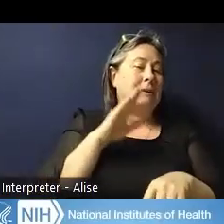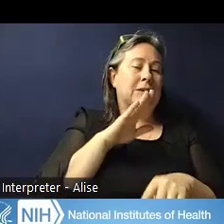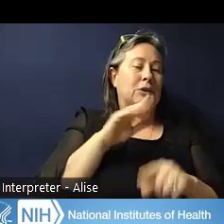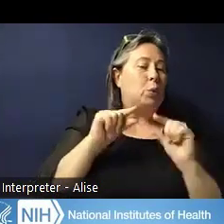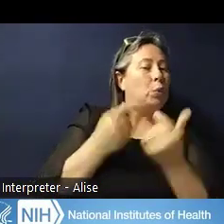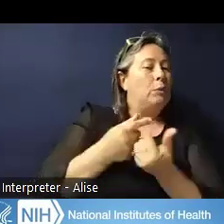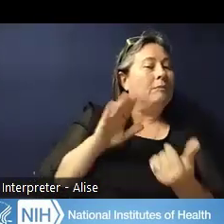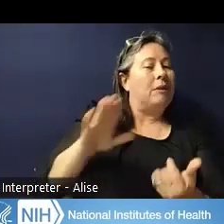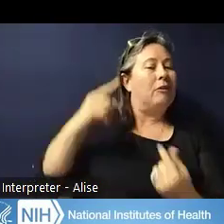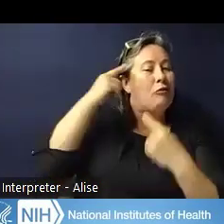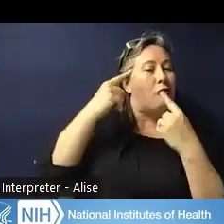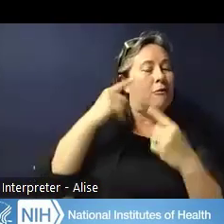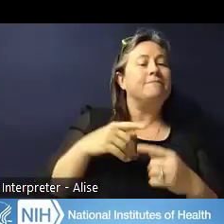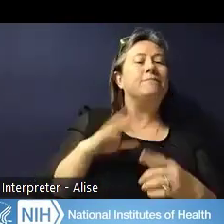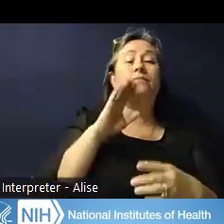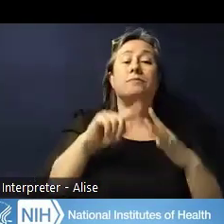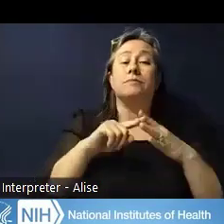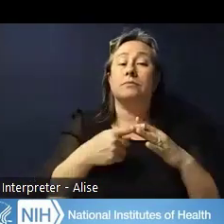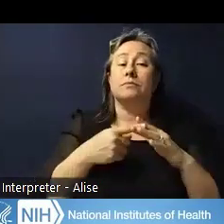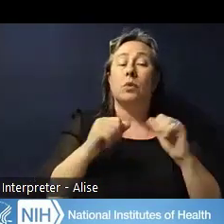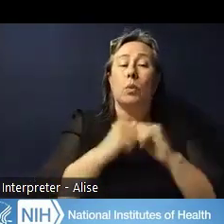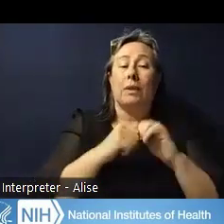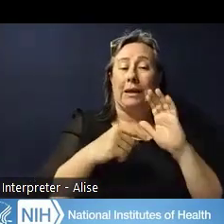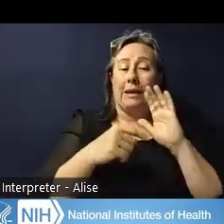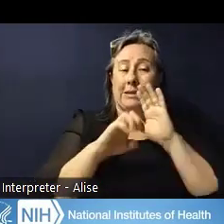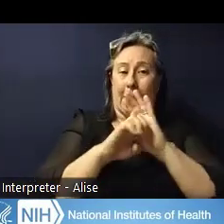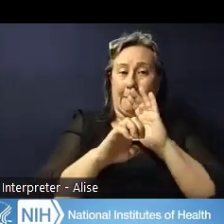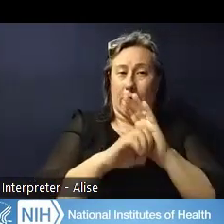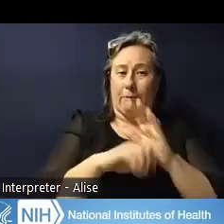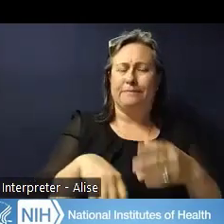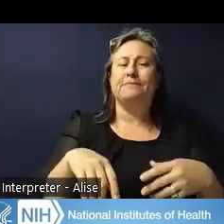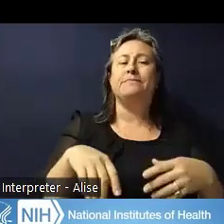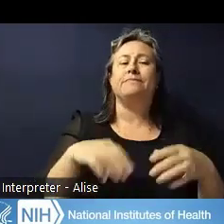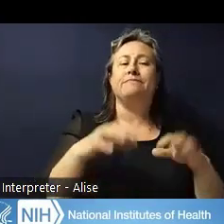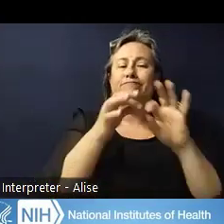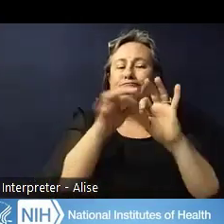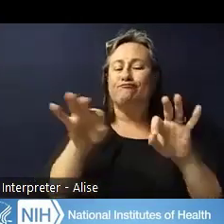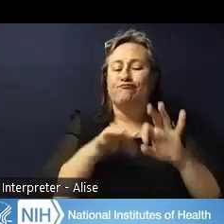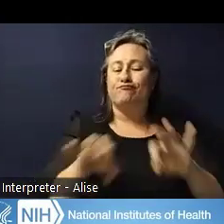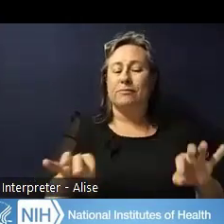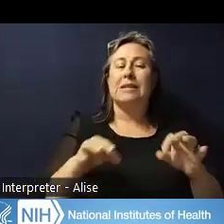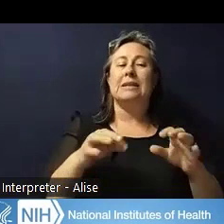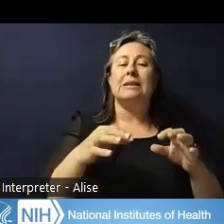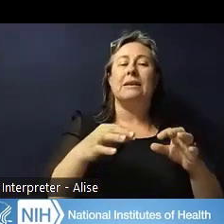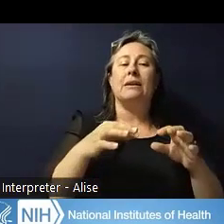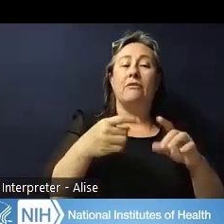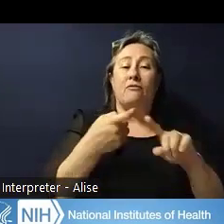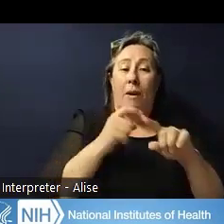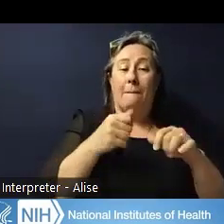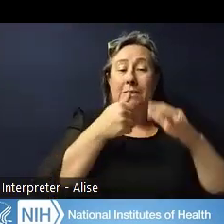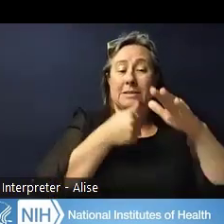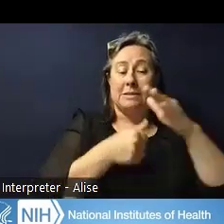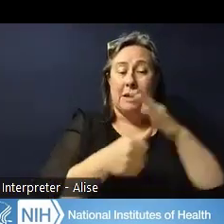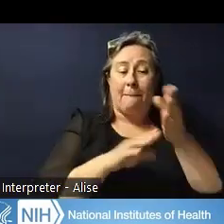So we're going to start first with an example of a couple statements from a subaward agreement. So looking at these statements below,